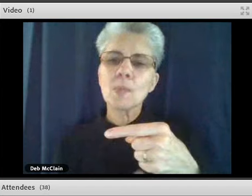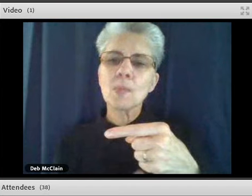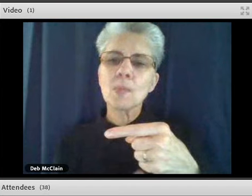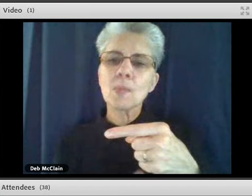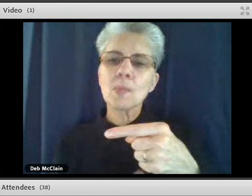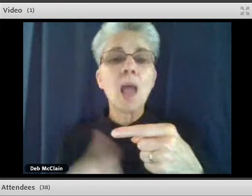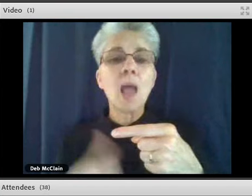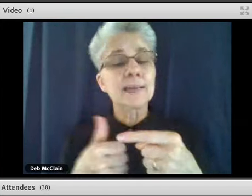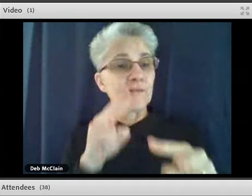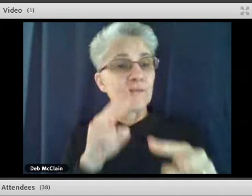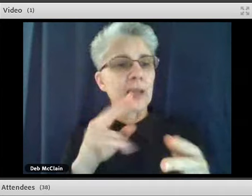to look at the numbers.